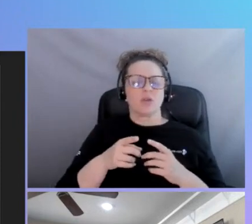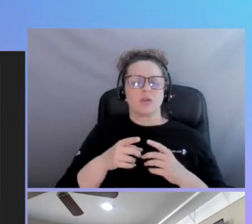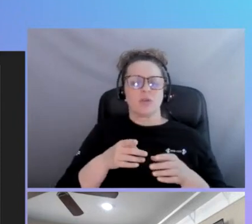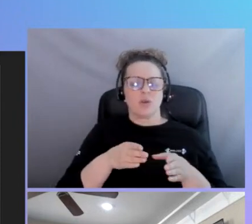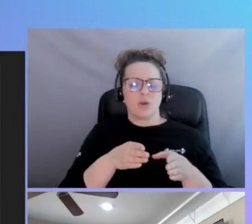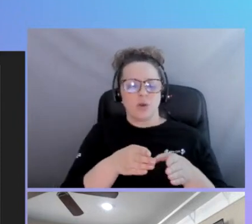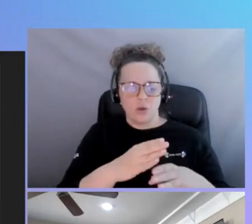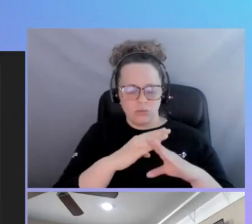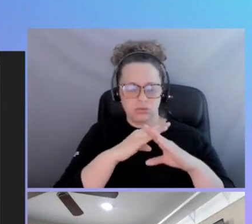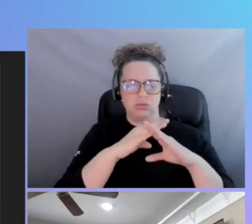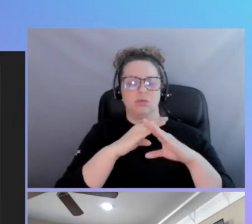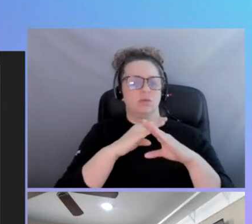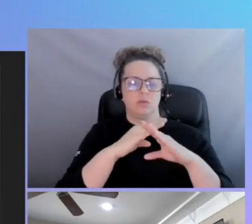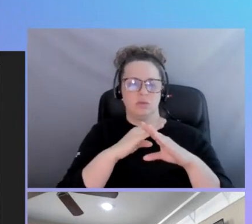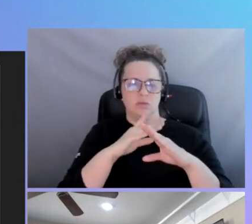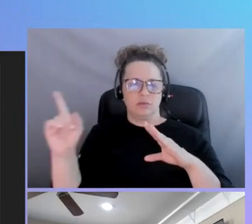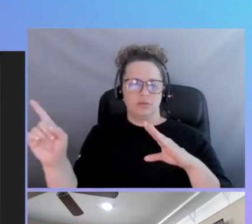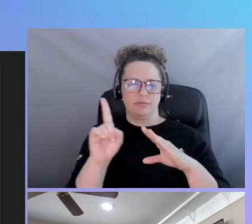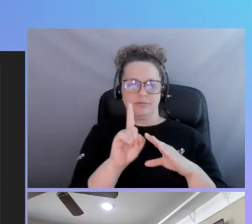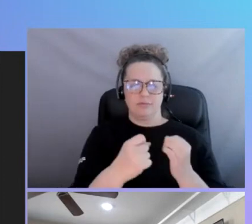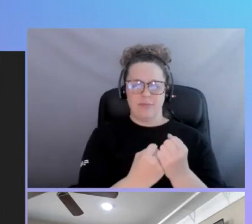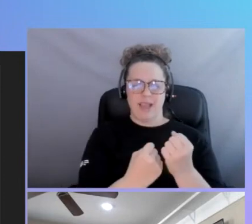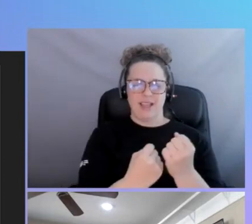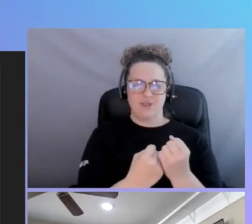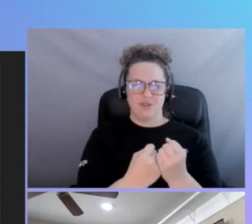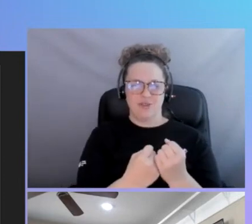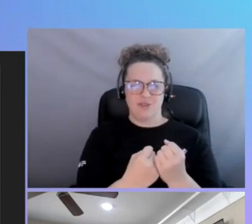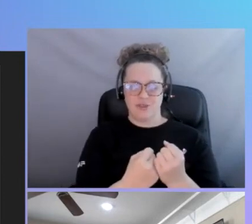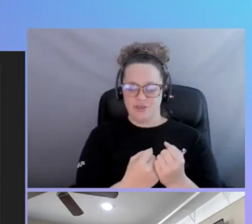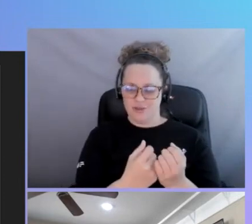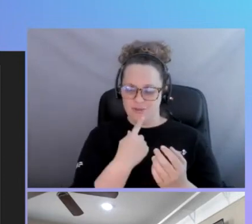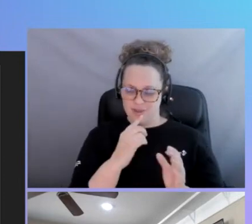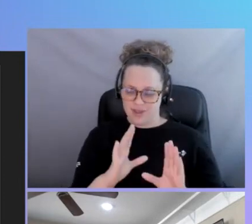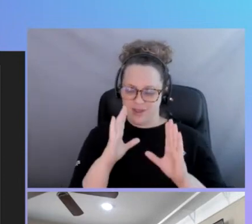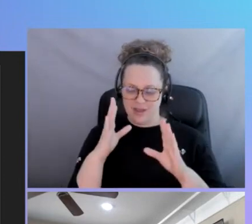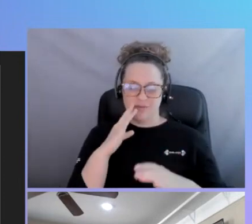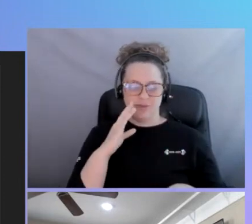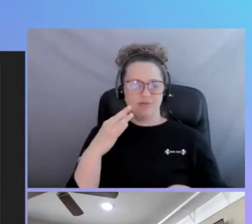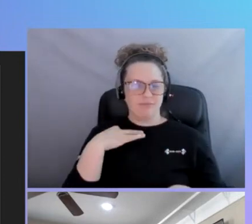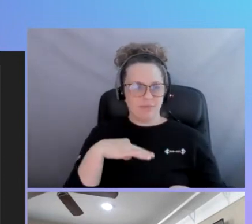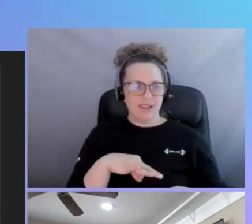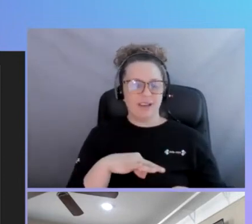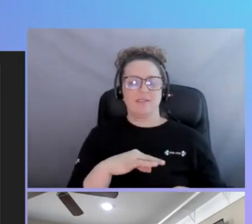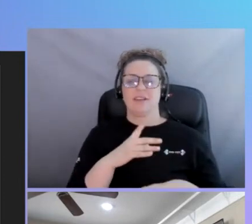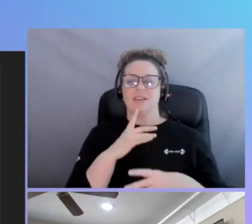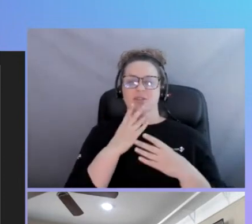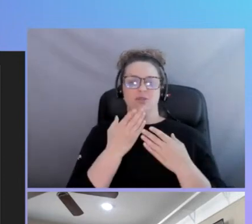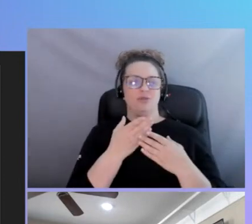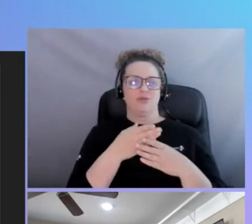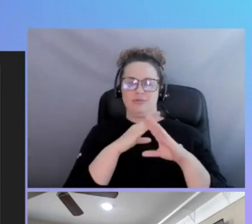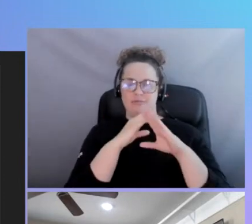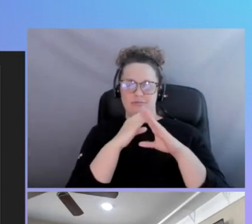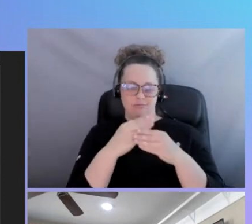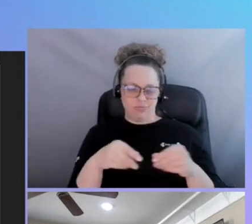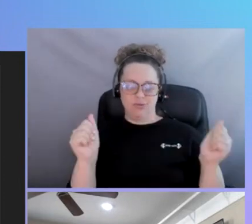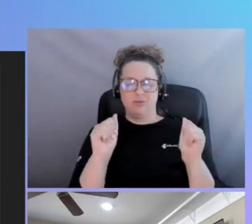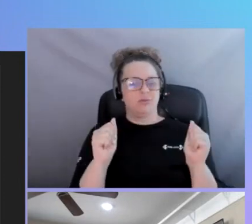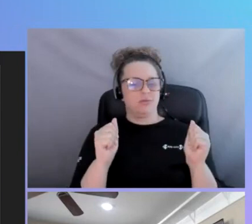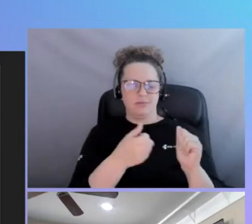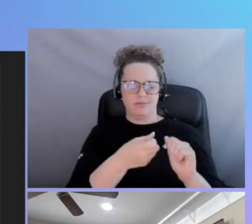they're really great at, at, at giving you ideas on how to break roadblocks or just go ahead and take the roadblock away. If you